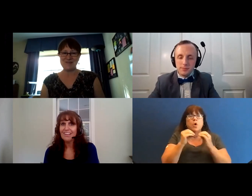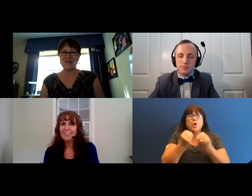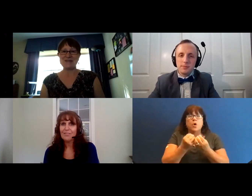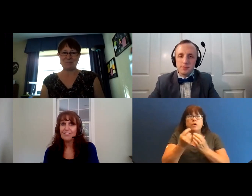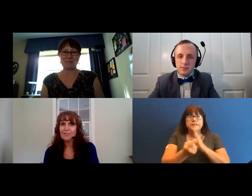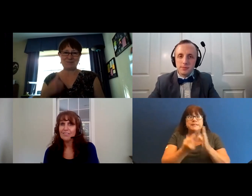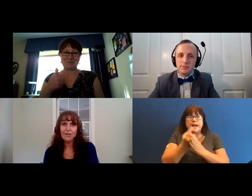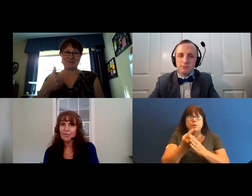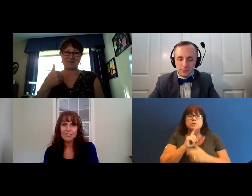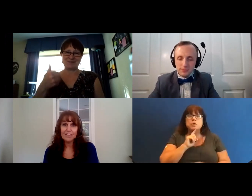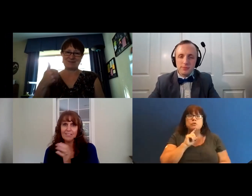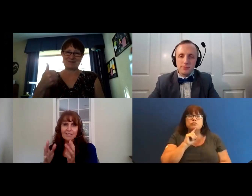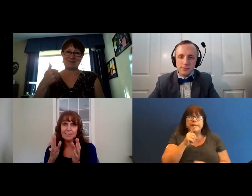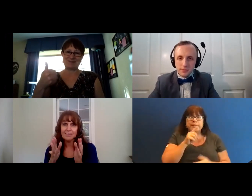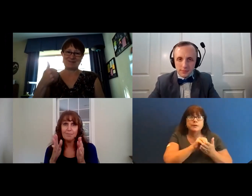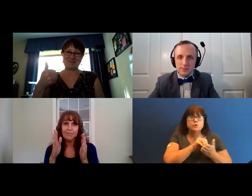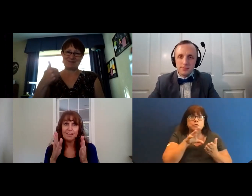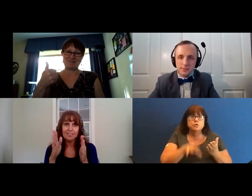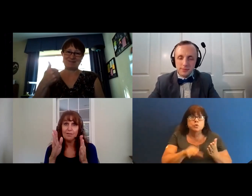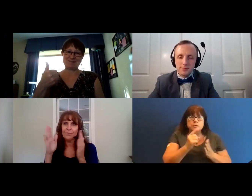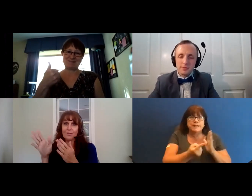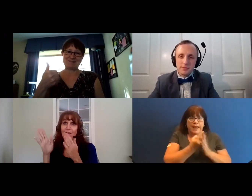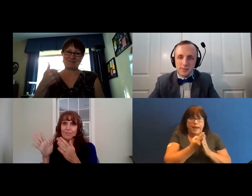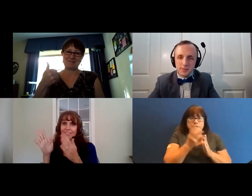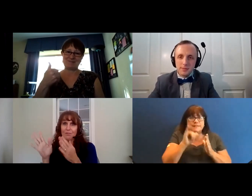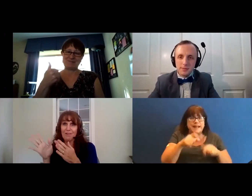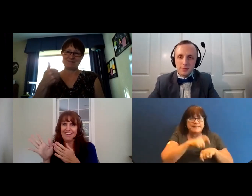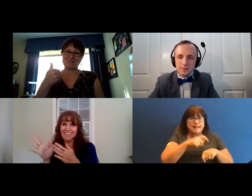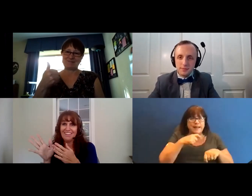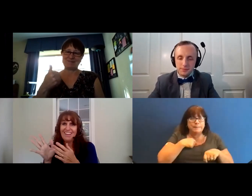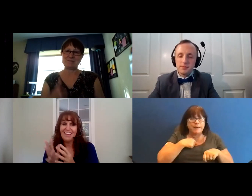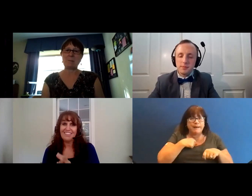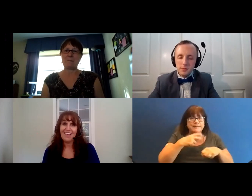so the students know that this is the time I've set aside for you every single week and that way